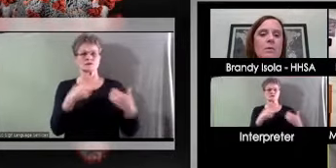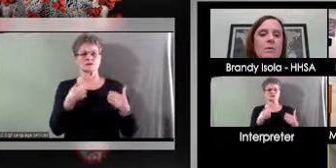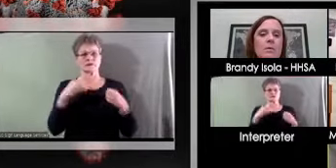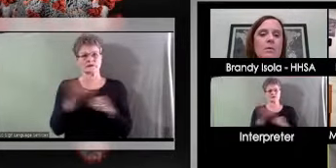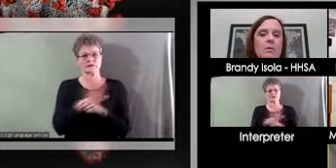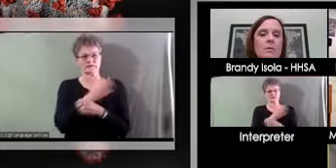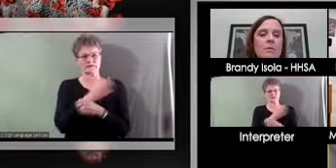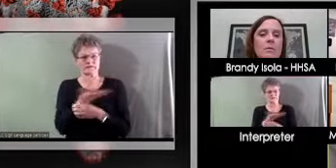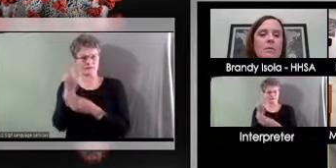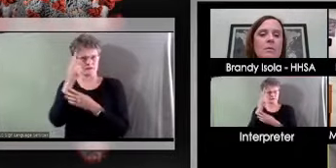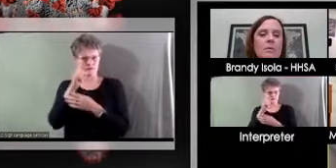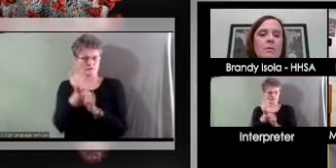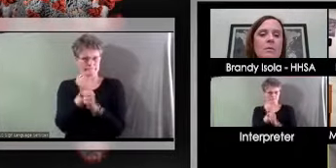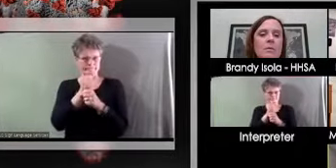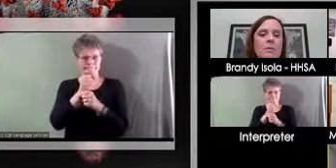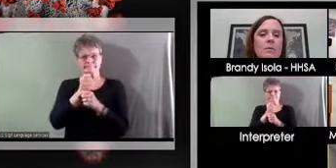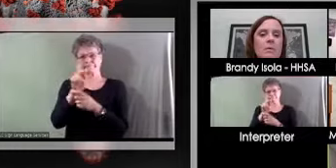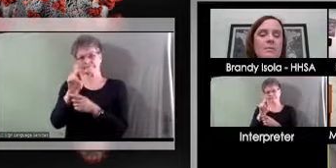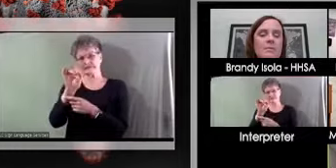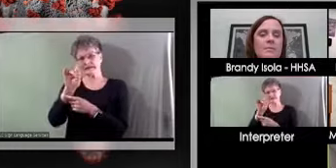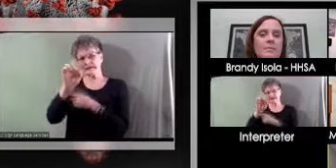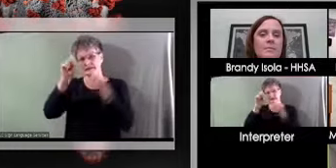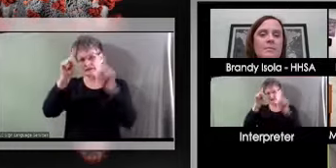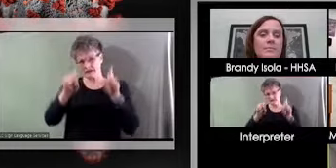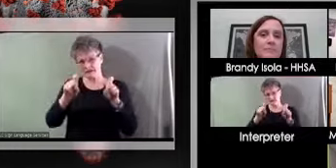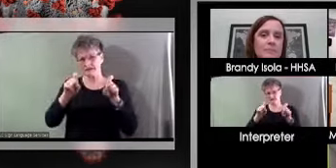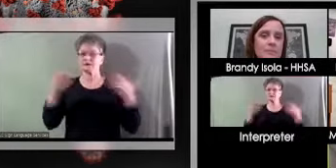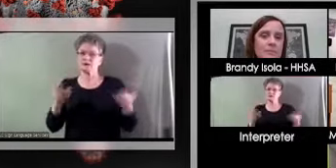Other than that, really just continuing to prepare as was mentioned